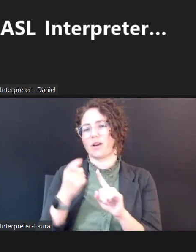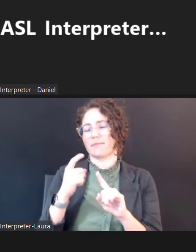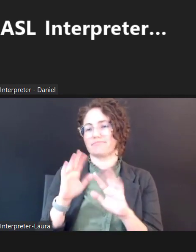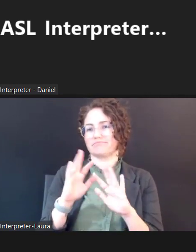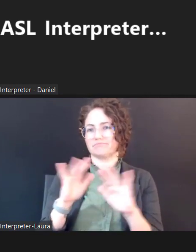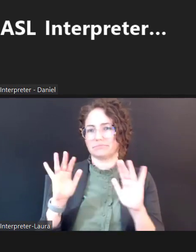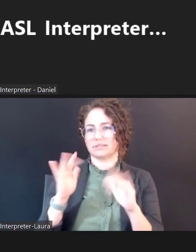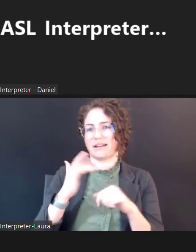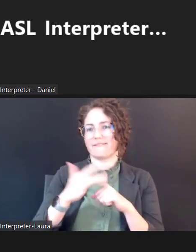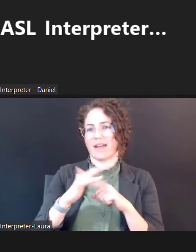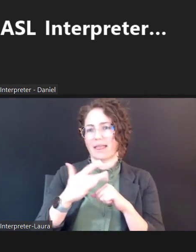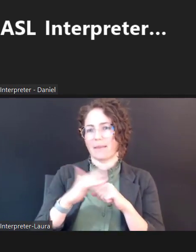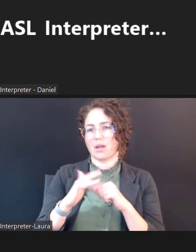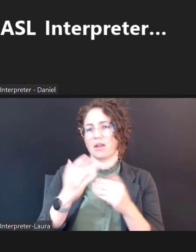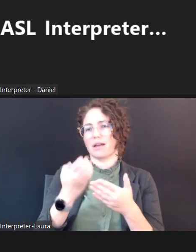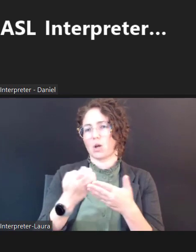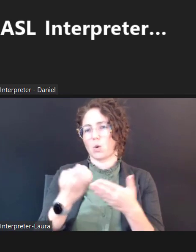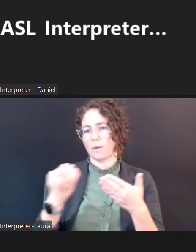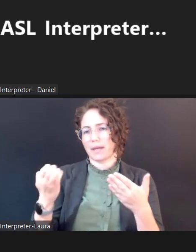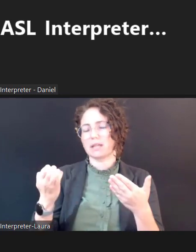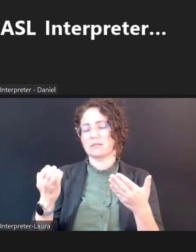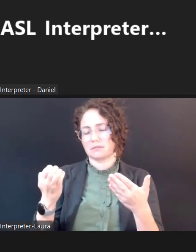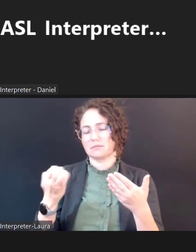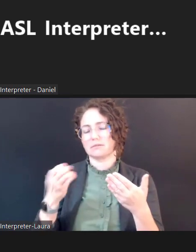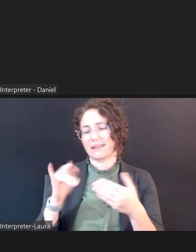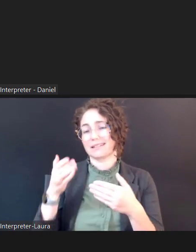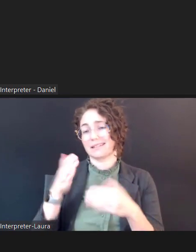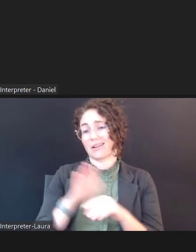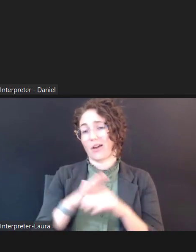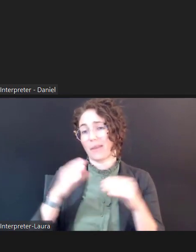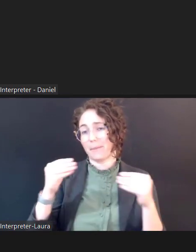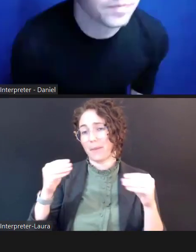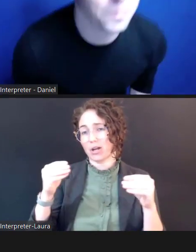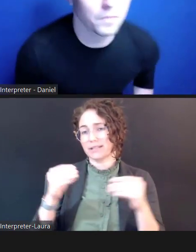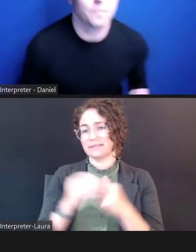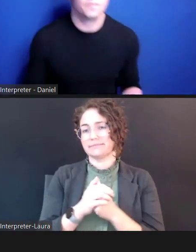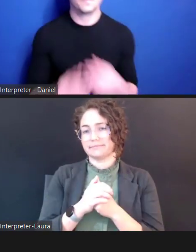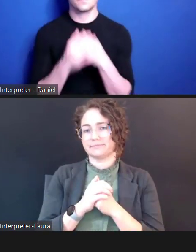There is available equipment on the market now.